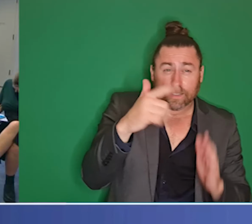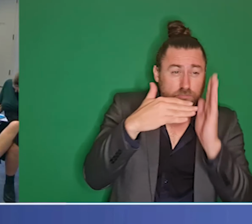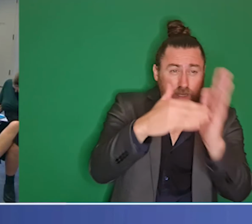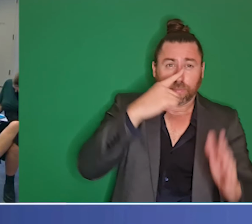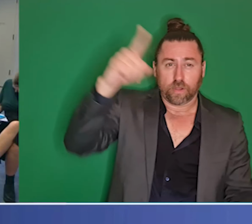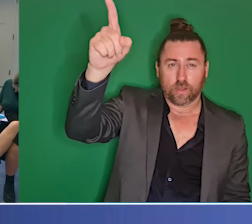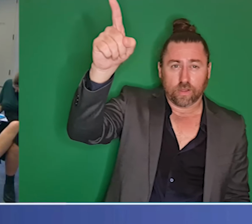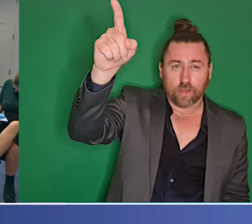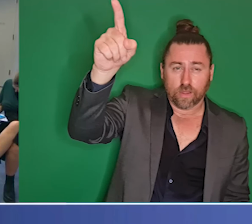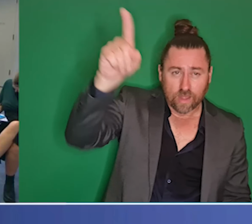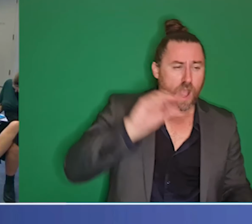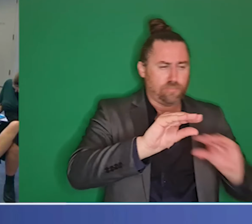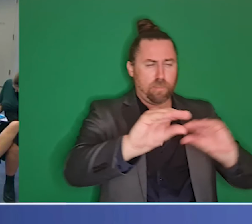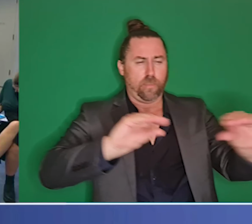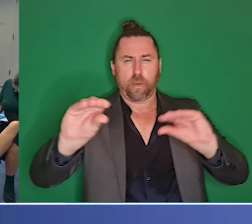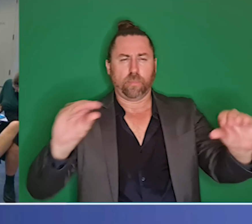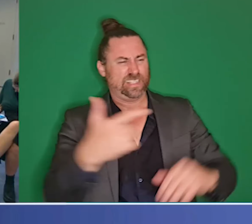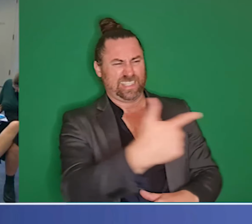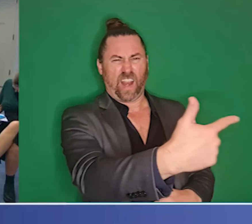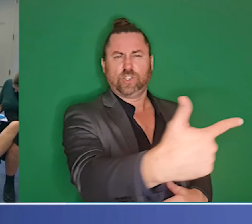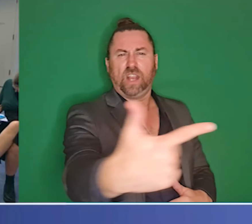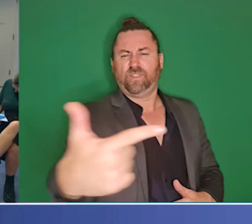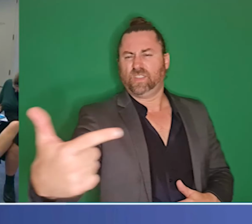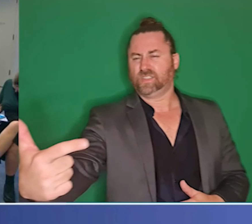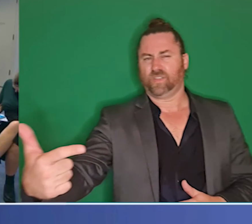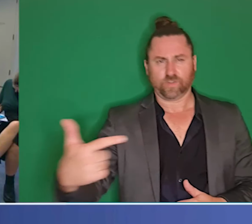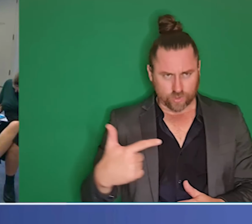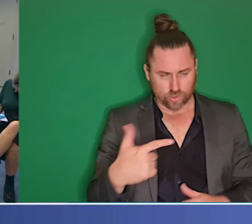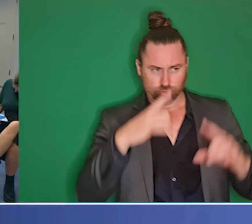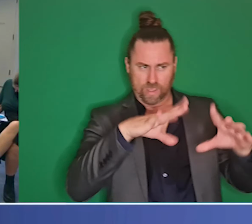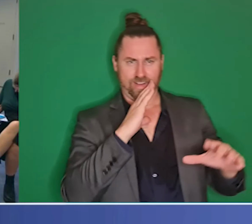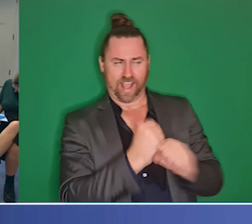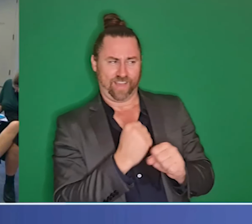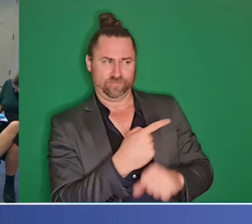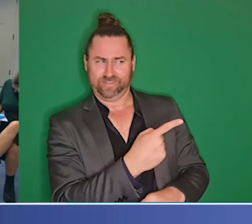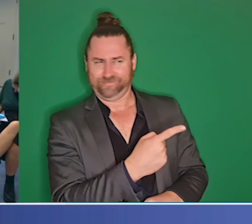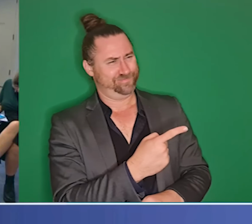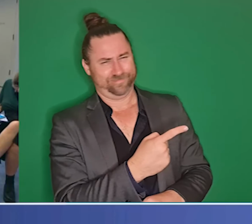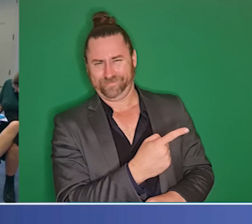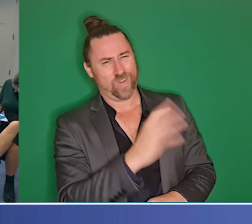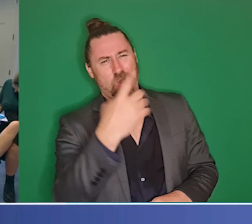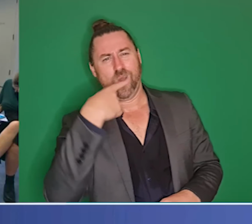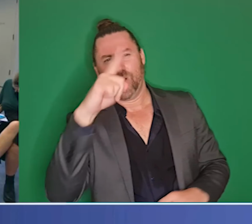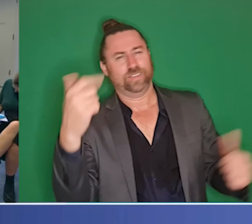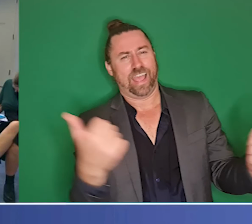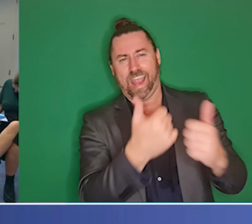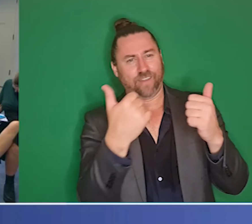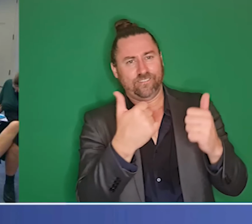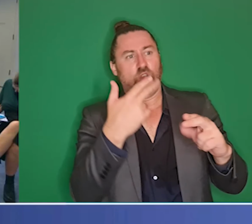without disruption to supply chain issues. Didn't the government fail to plan properly to have enough supply, private, at-home use supply?